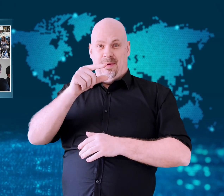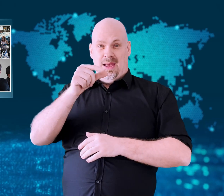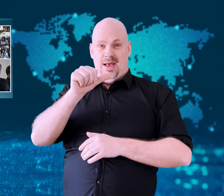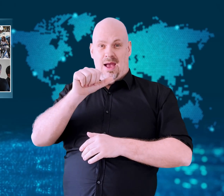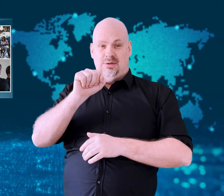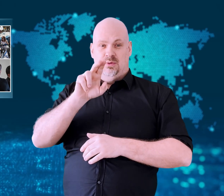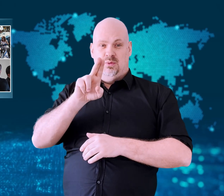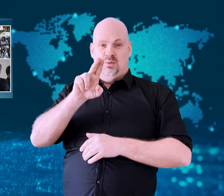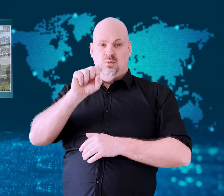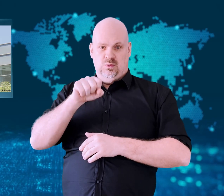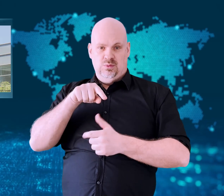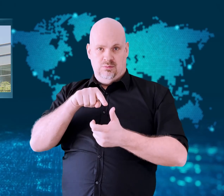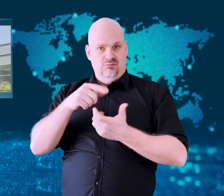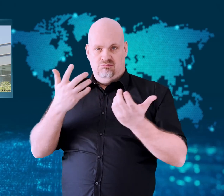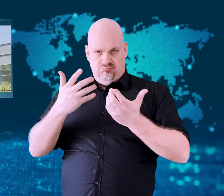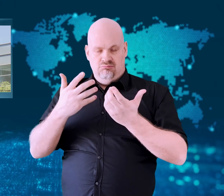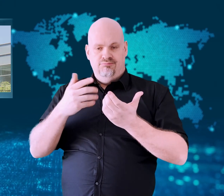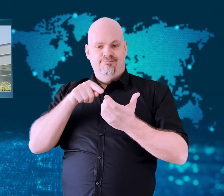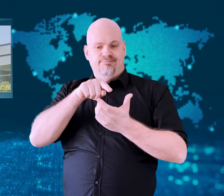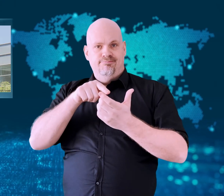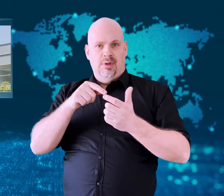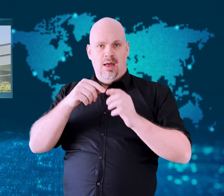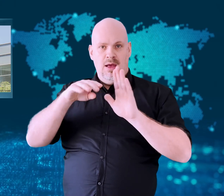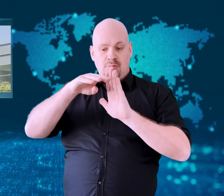Israel's NSO Group.